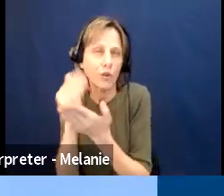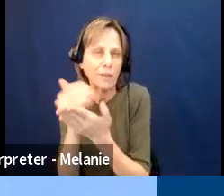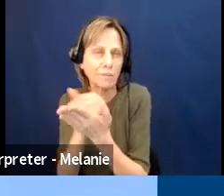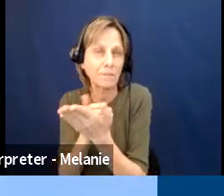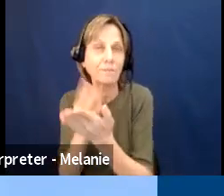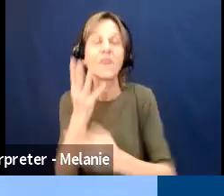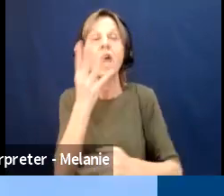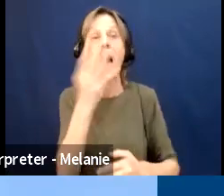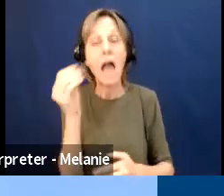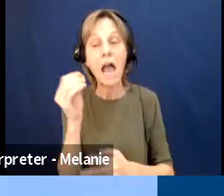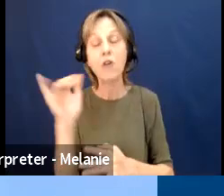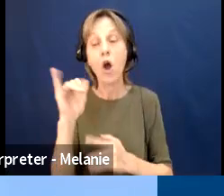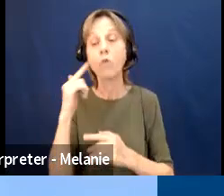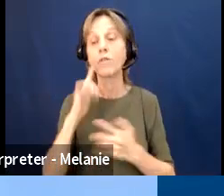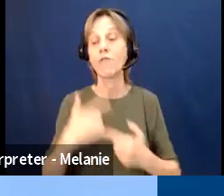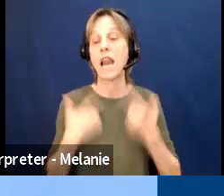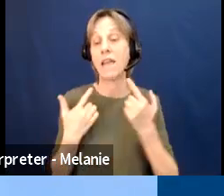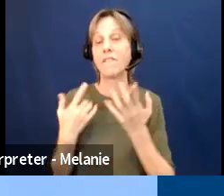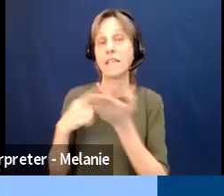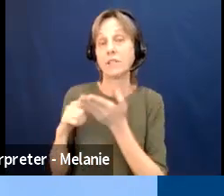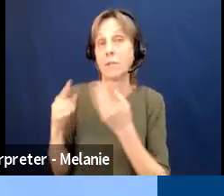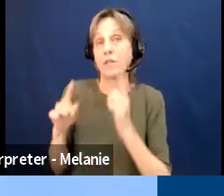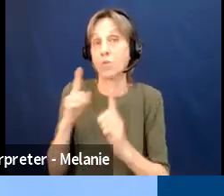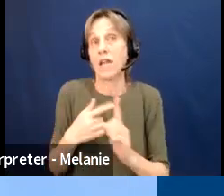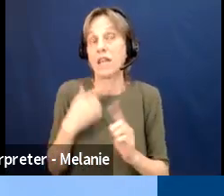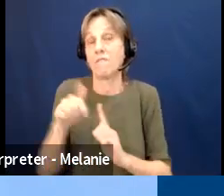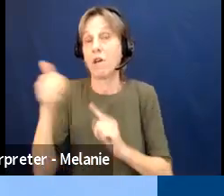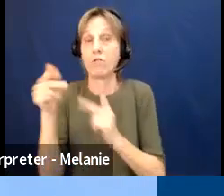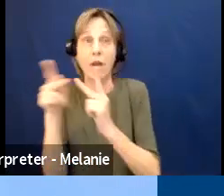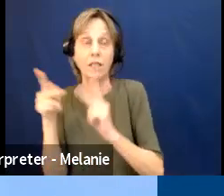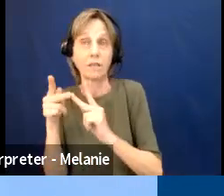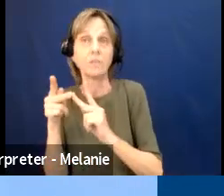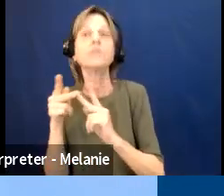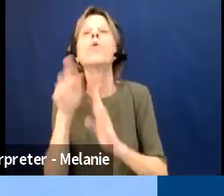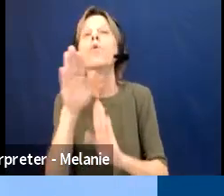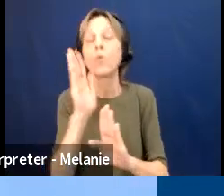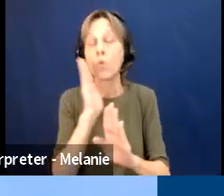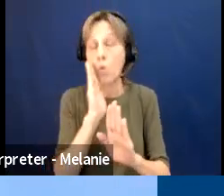living elsewhere um you will still pay your mortgage this is confusing for a lot of folks